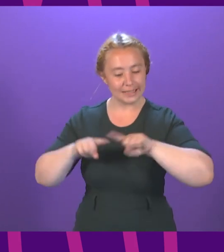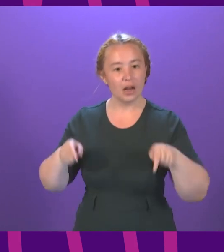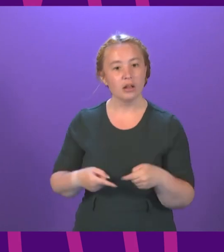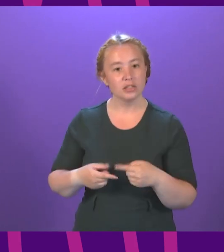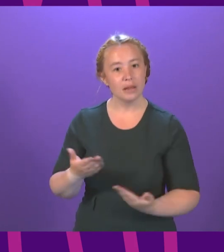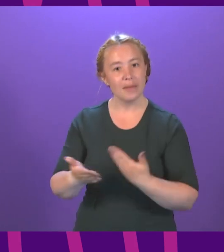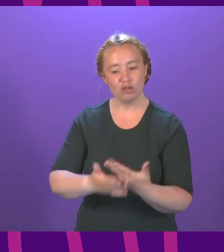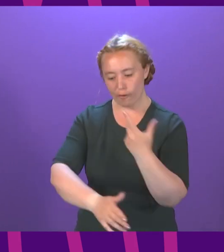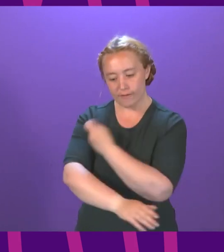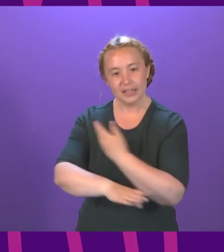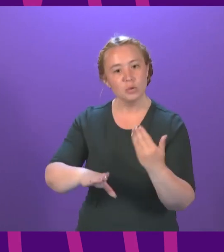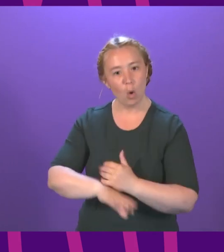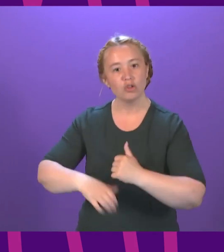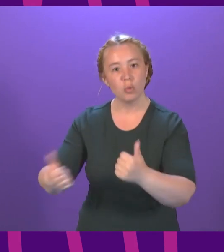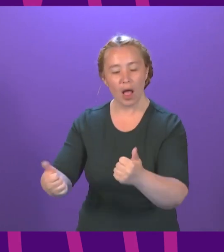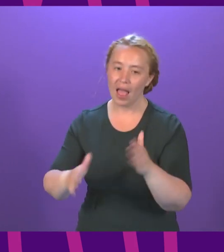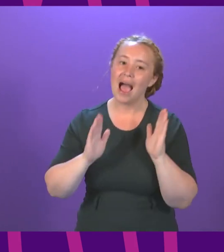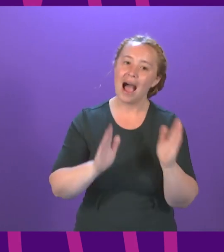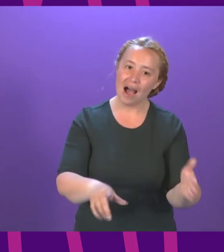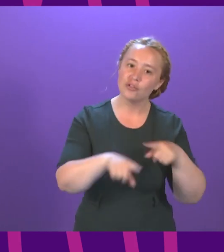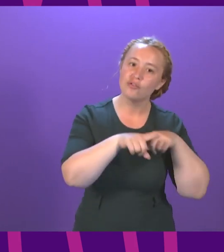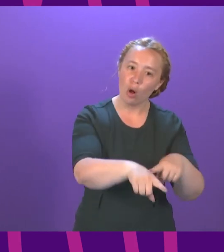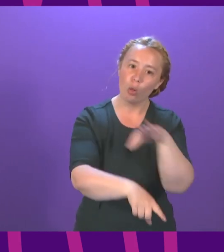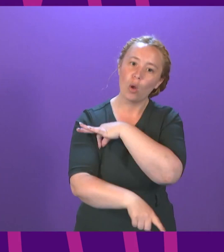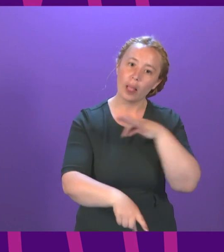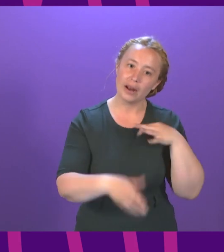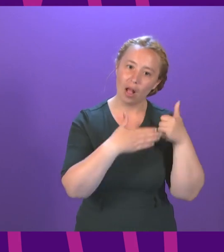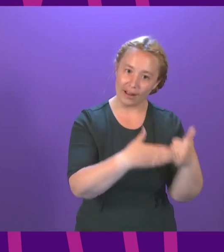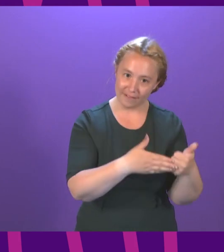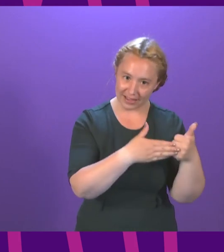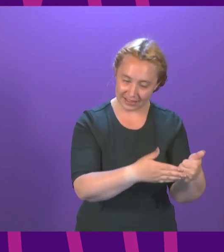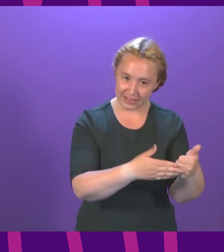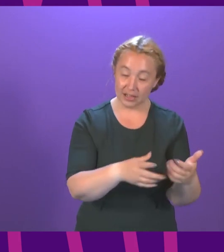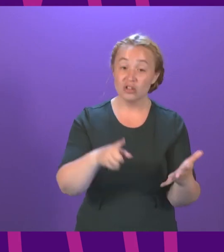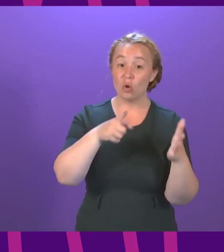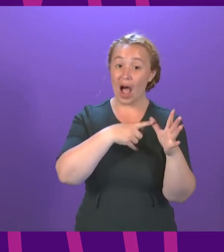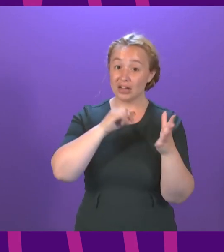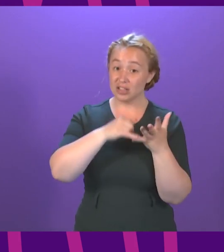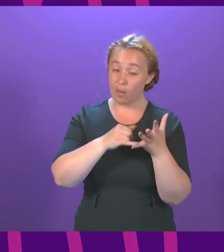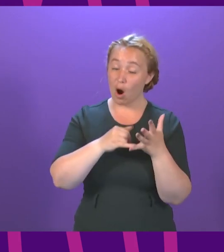follow that clinical advice. Any politician asking the Government to act differently is,